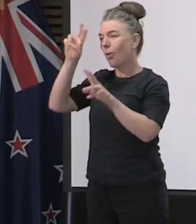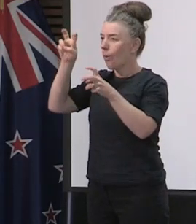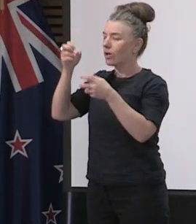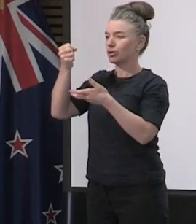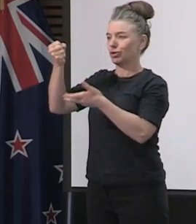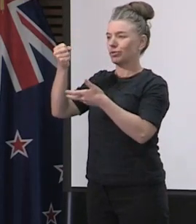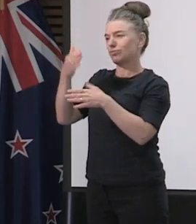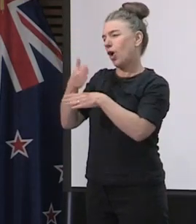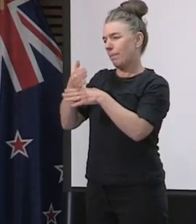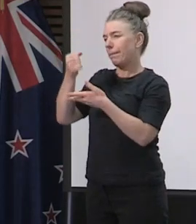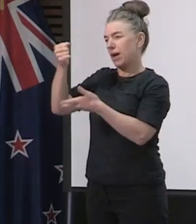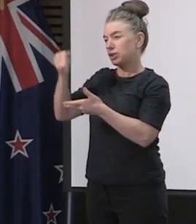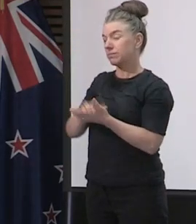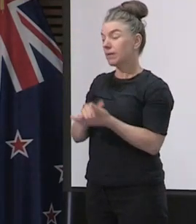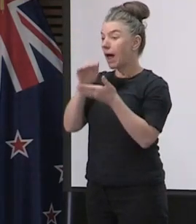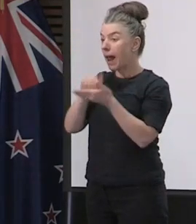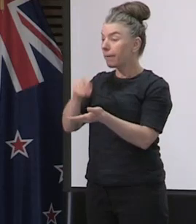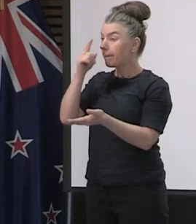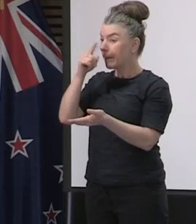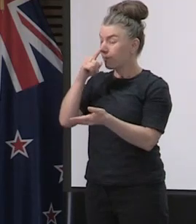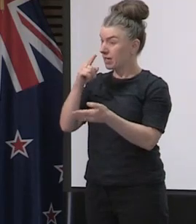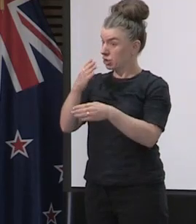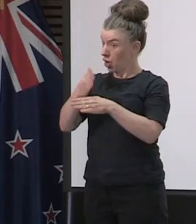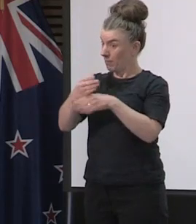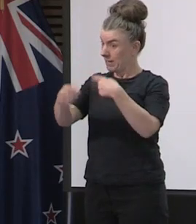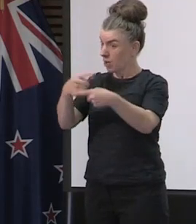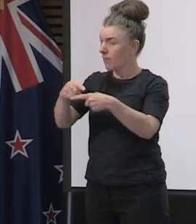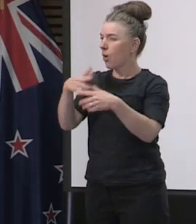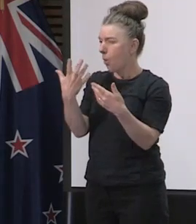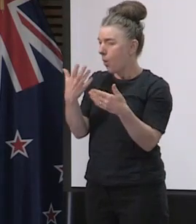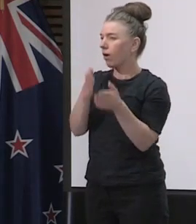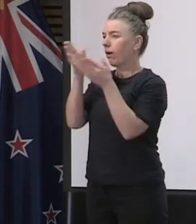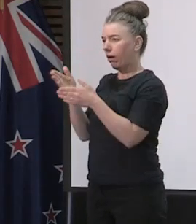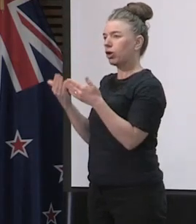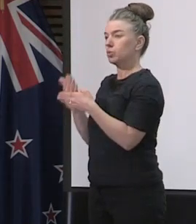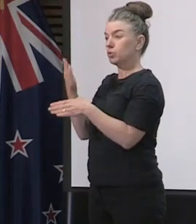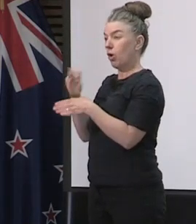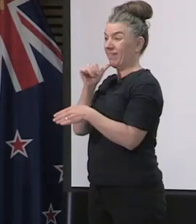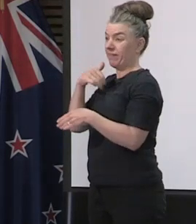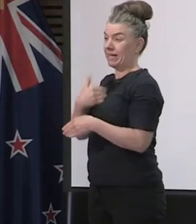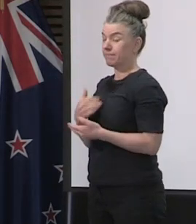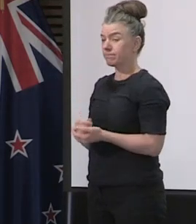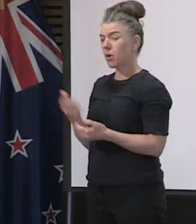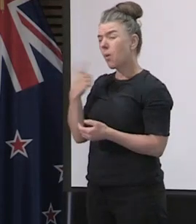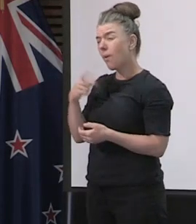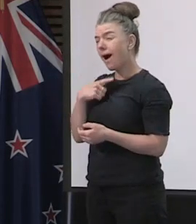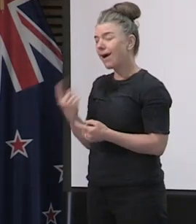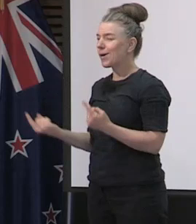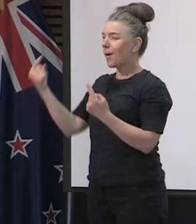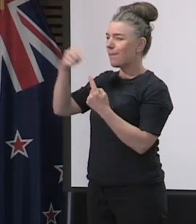be a jobs Budget. That means doing all we can to support people staying in their current job or moving to a new